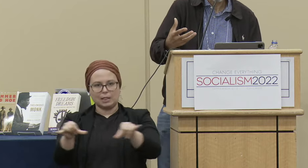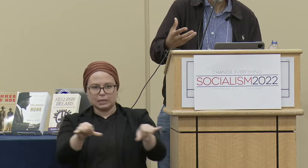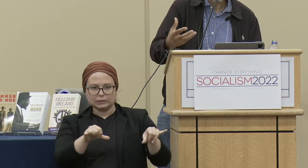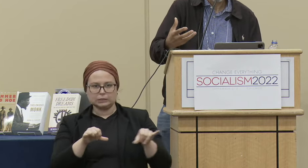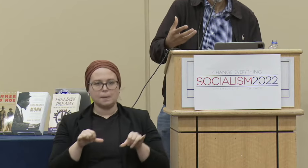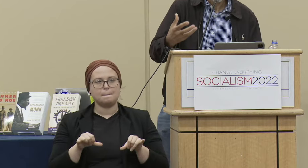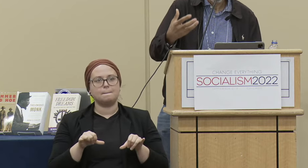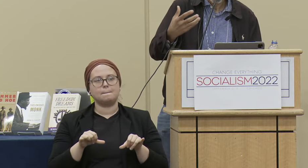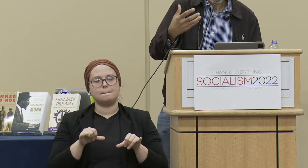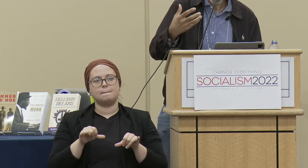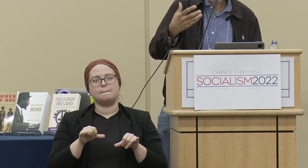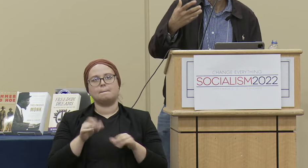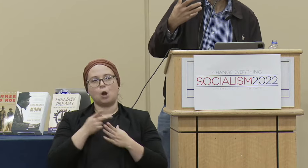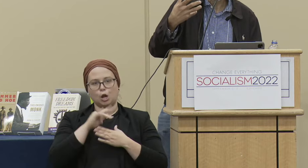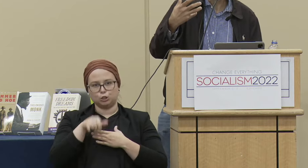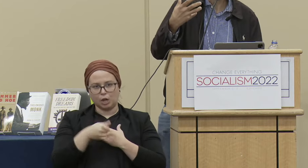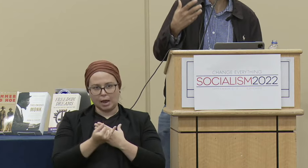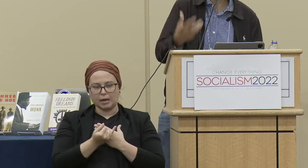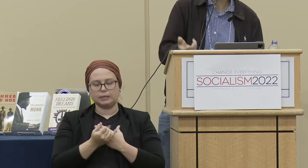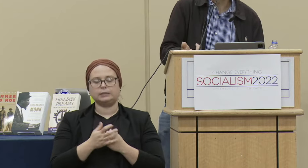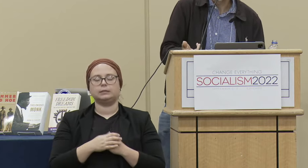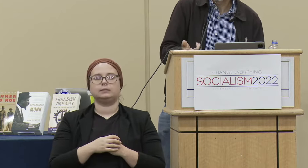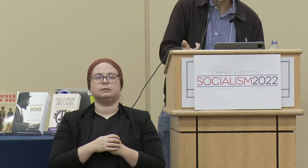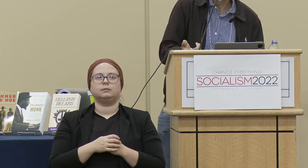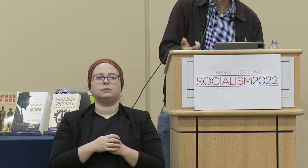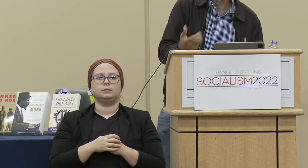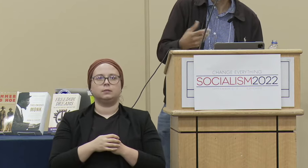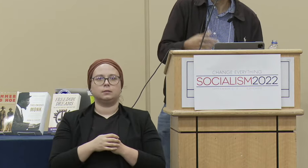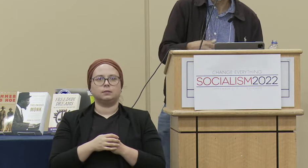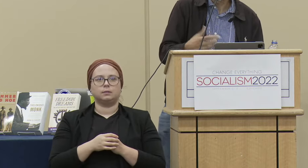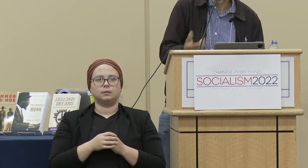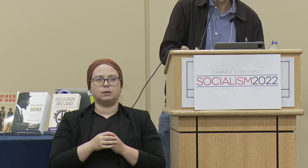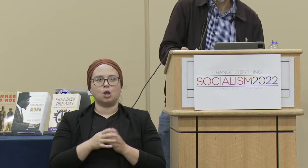organized, but socialism and -- so, the socialist project and